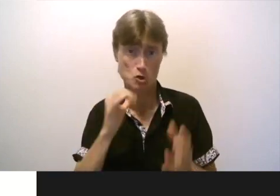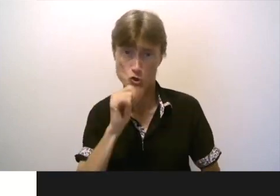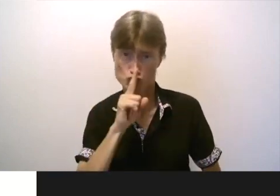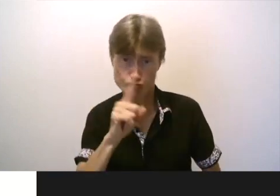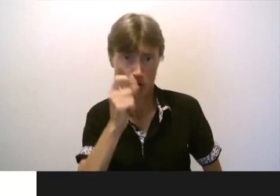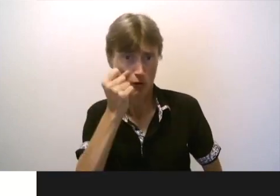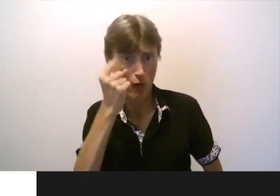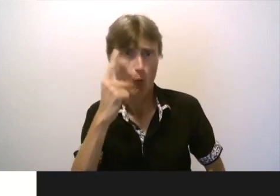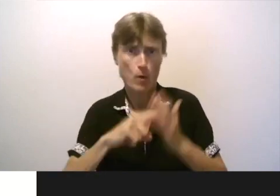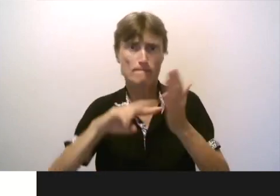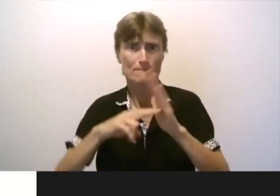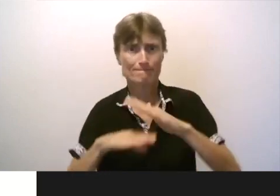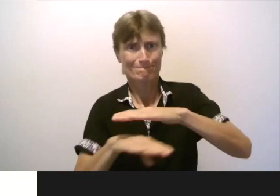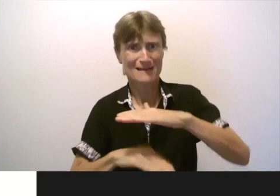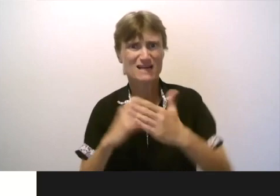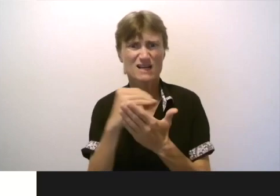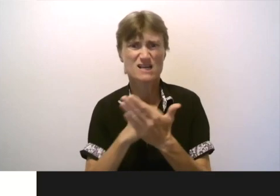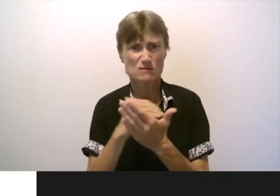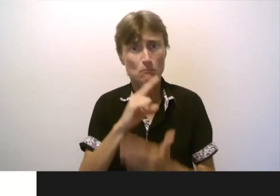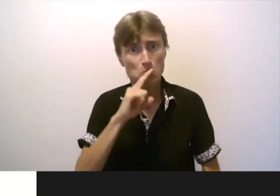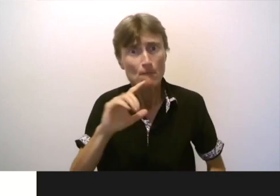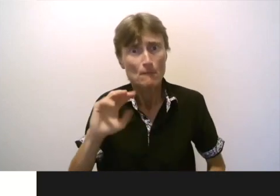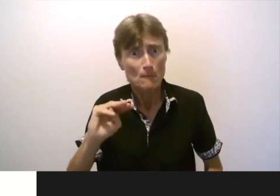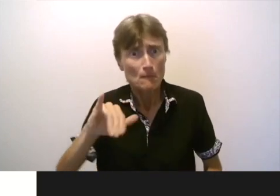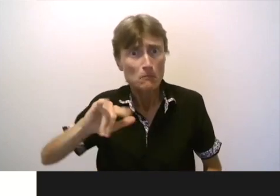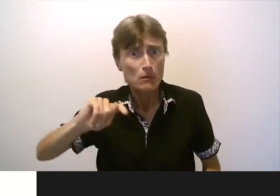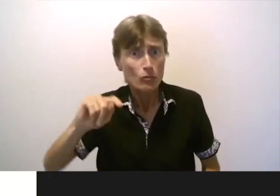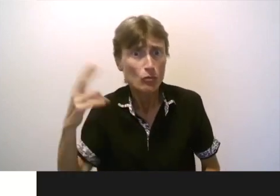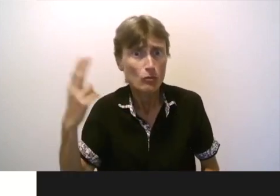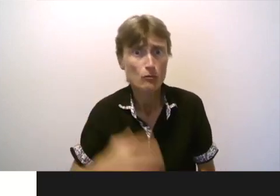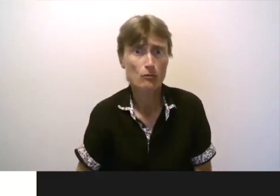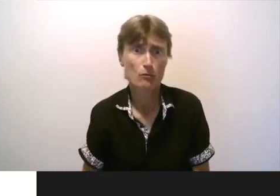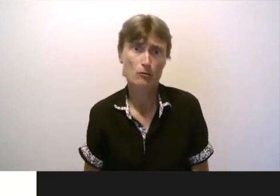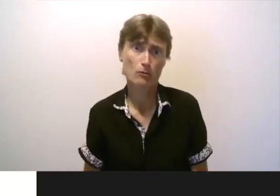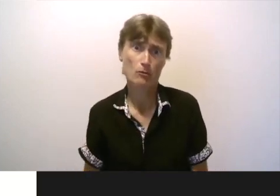myths and another reason is some people and this is across all